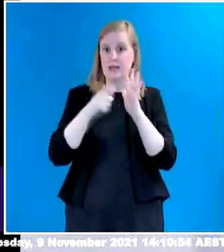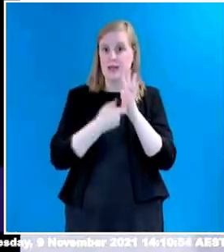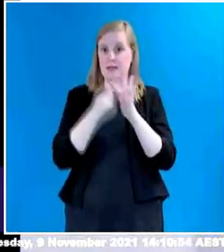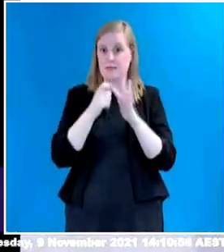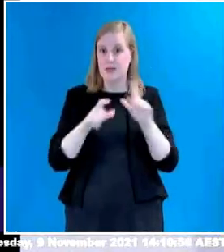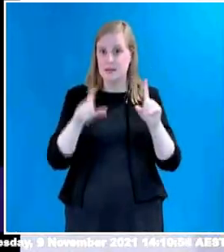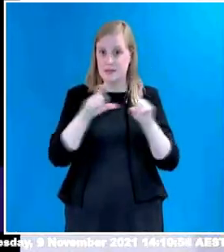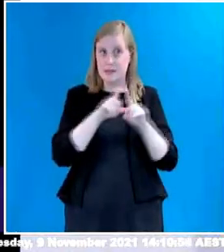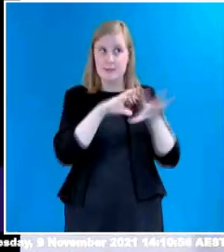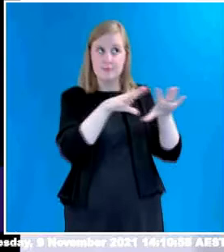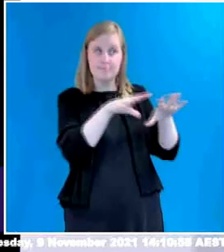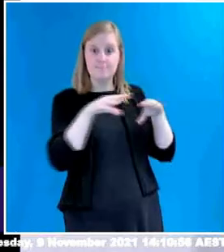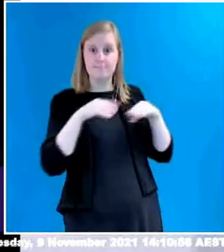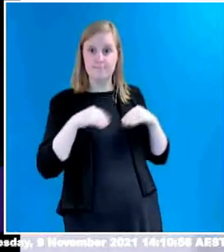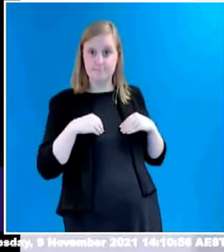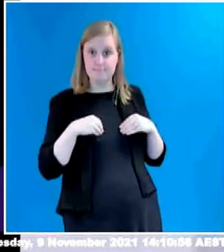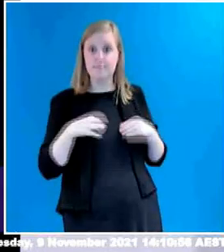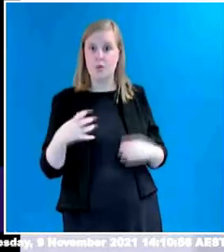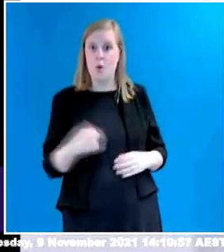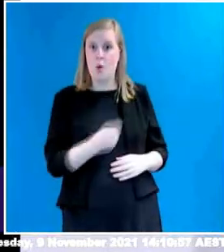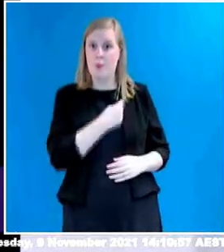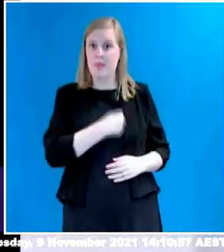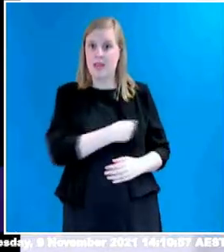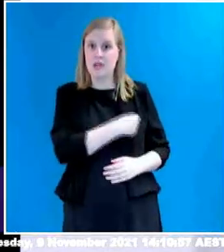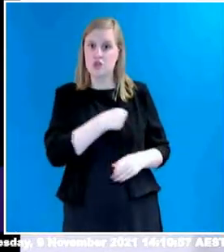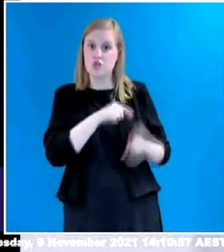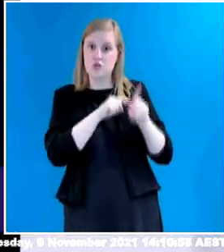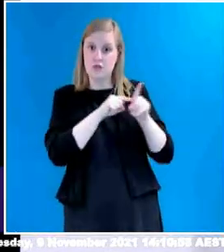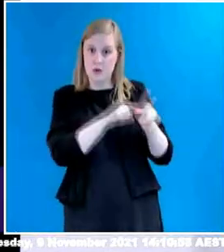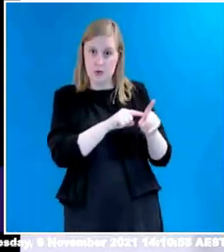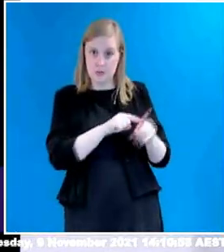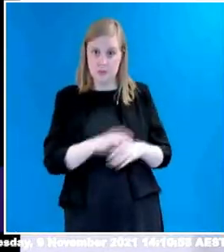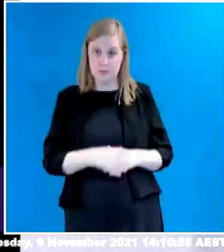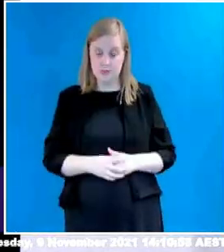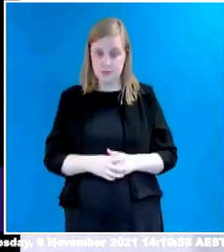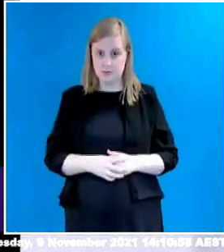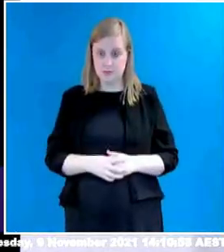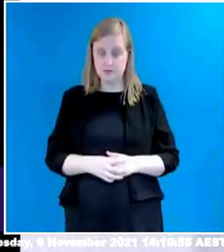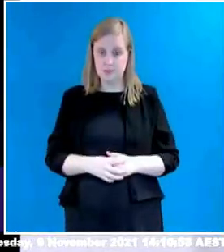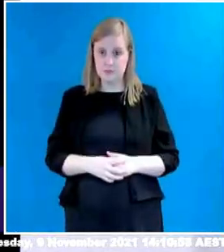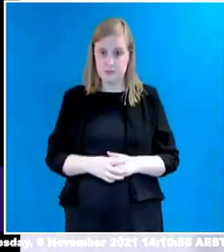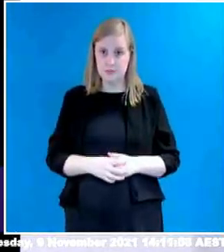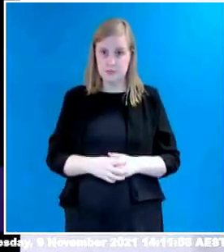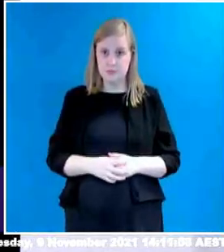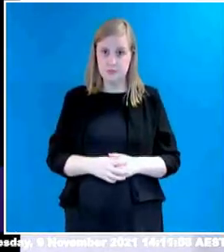Can I start this way: if Australia is thinking about taking on international